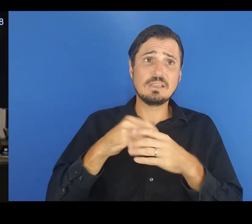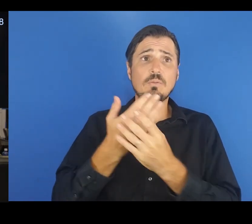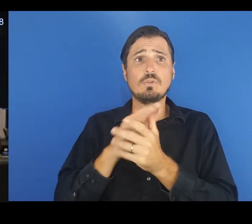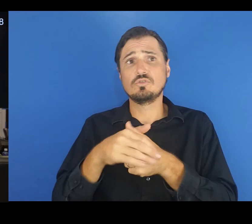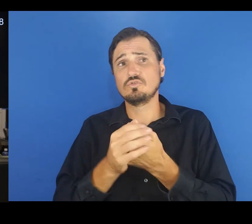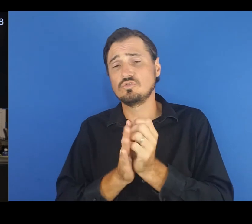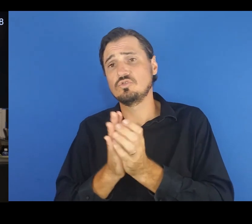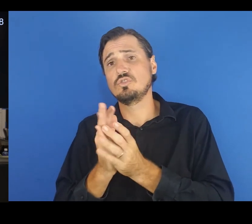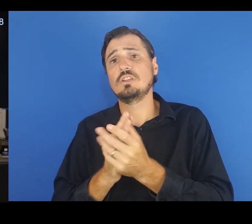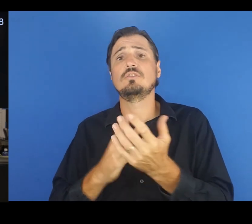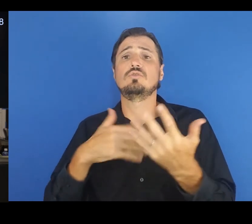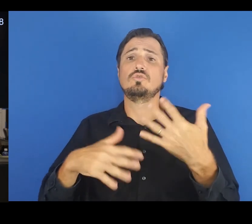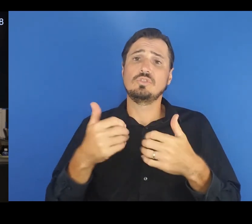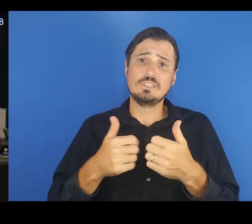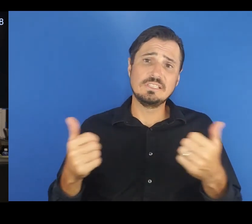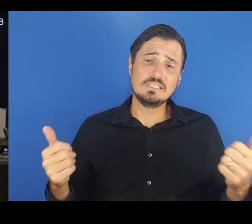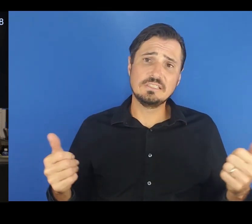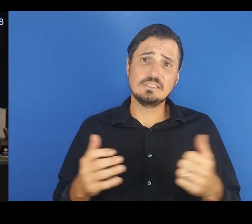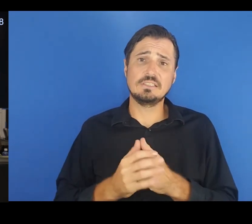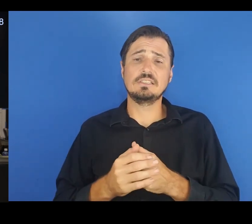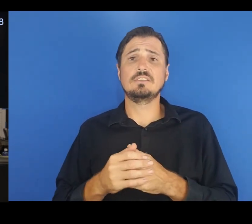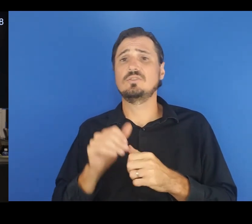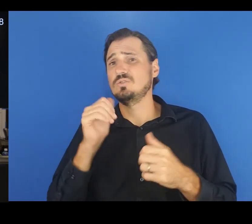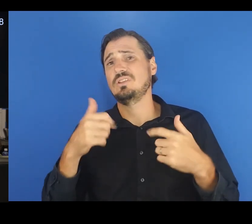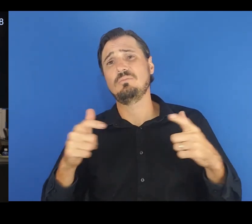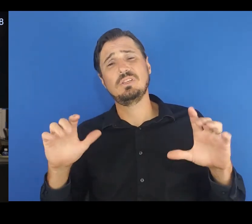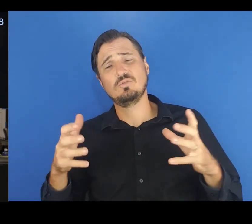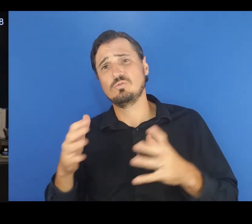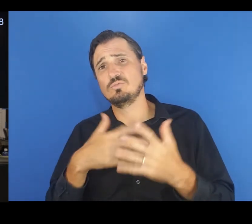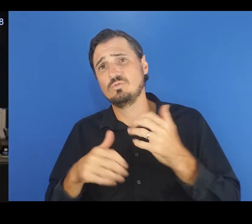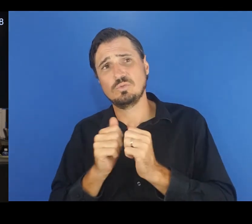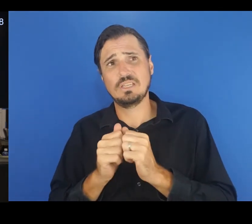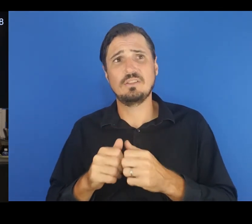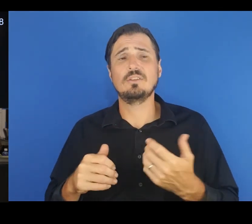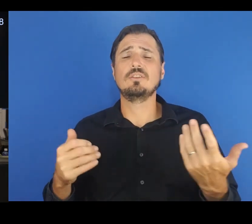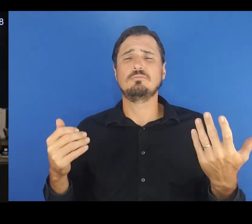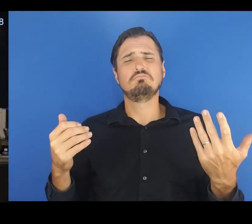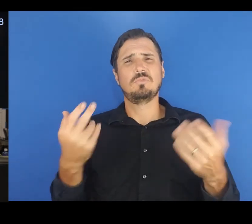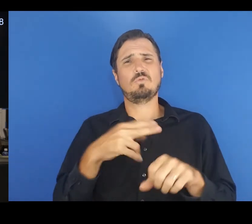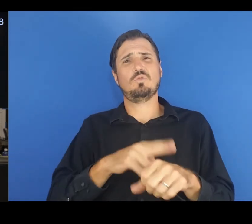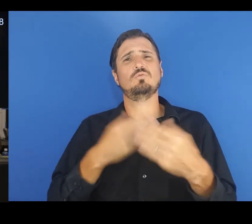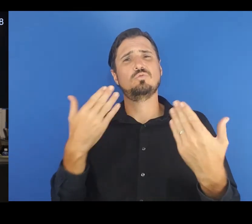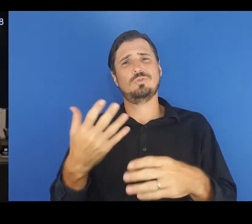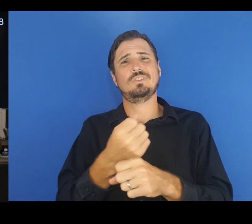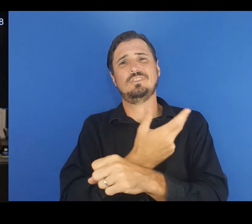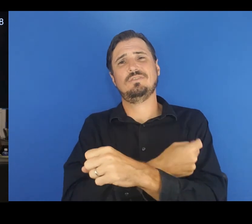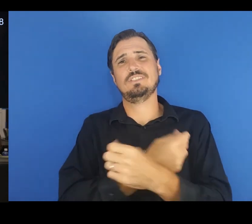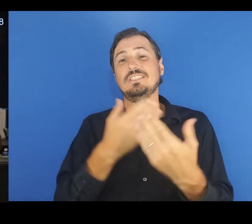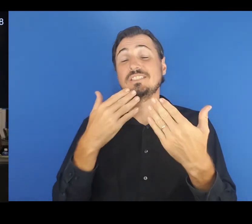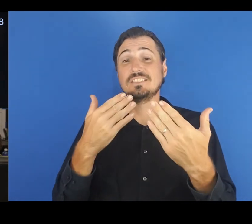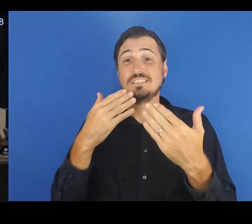Wash your hands, keep your distance, avoid large gatherings and of course, consider getting a vaccine.